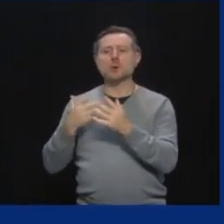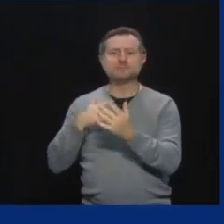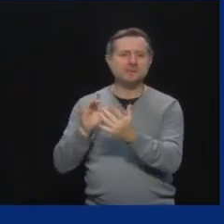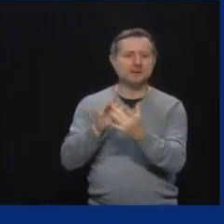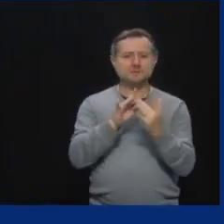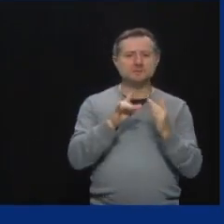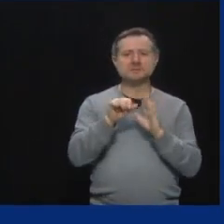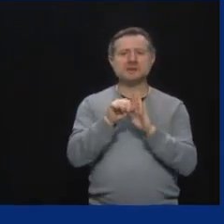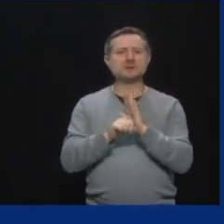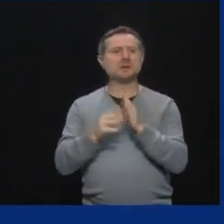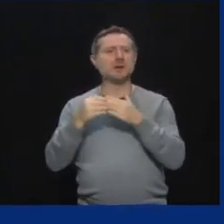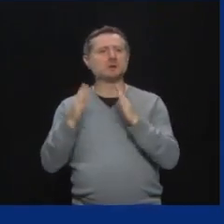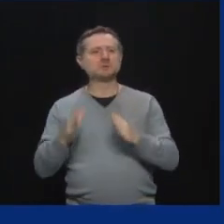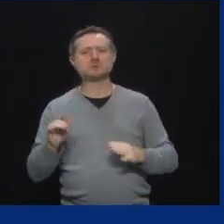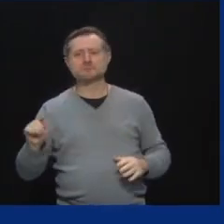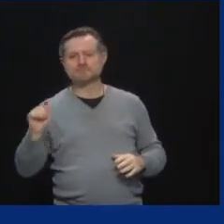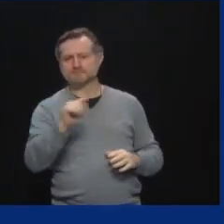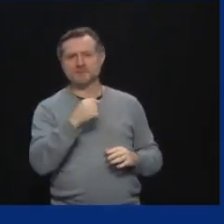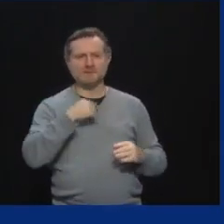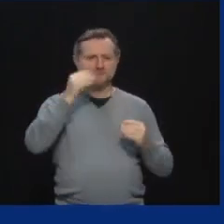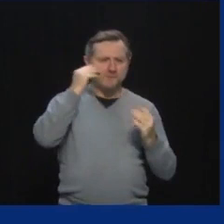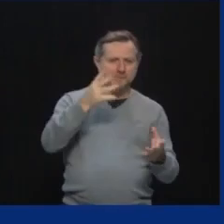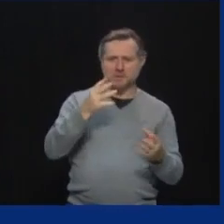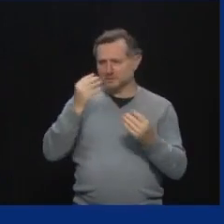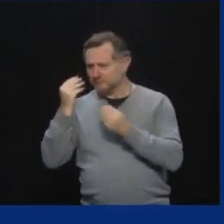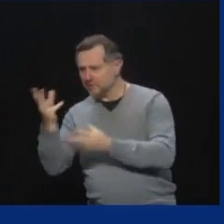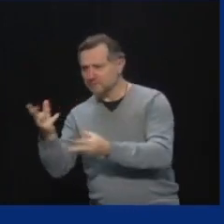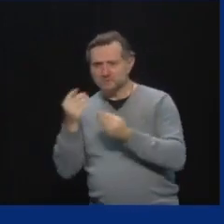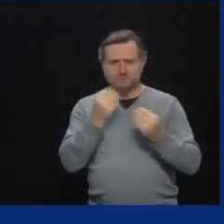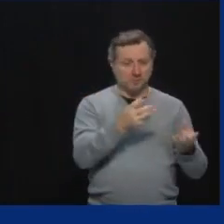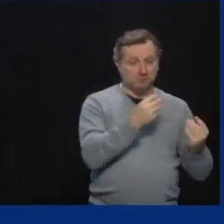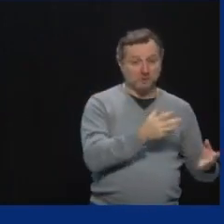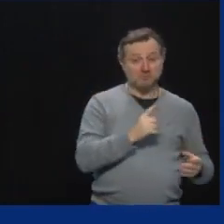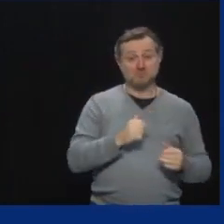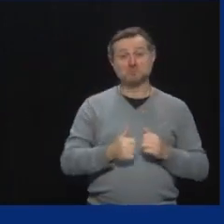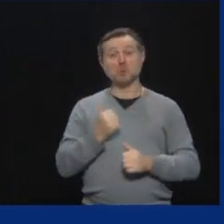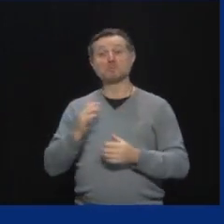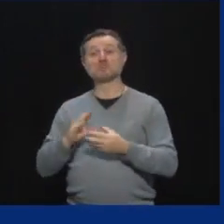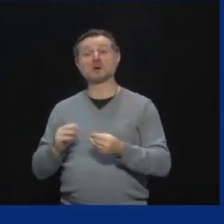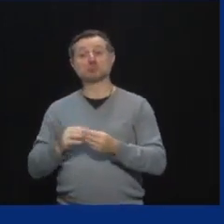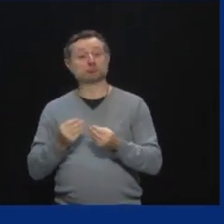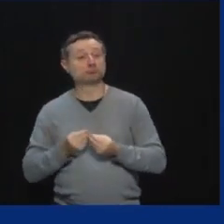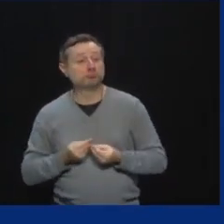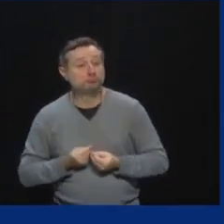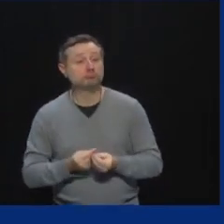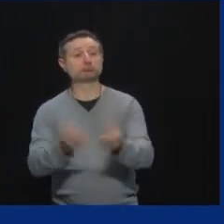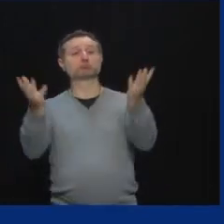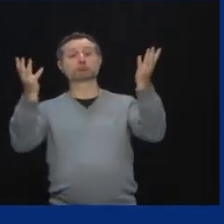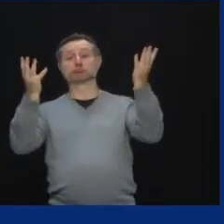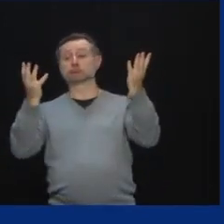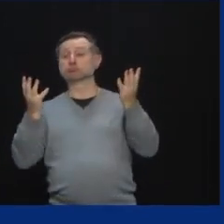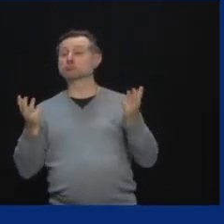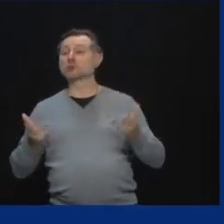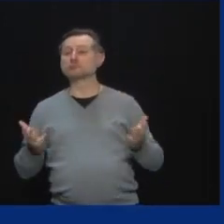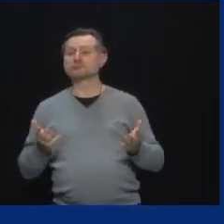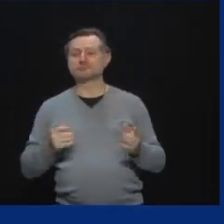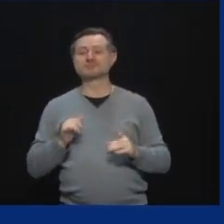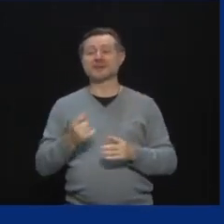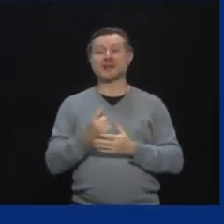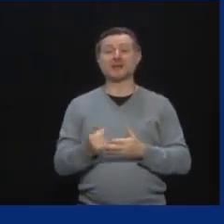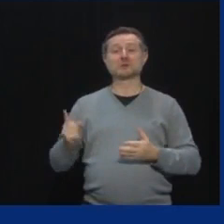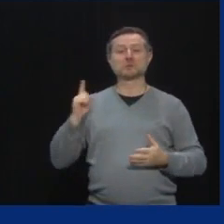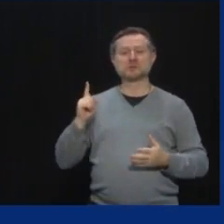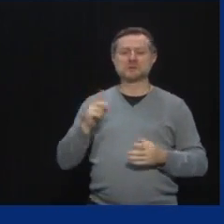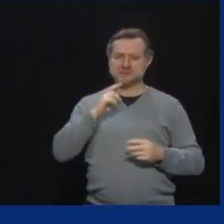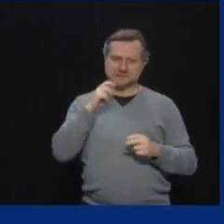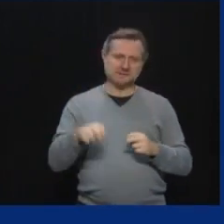Ah So here's the message we got through a difficult week. It wasn't easy. I